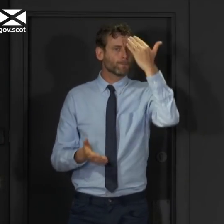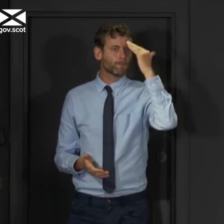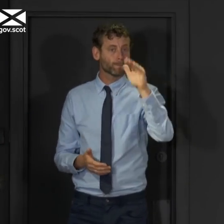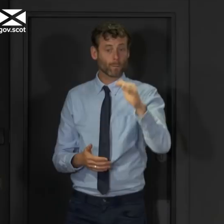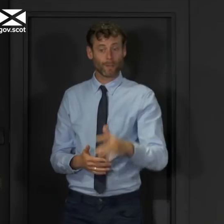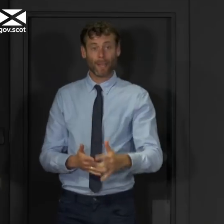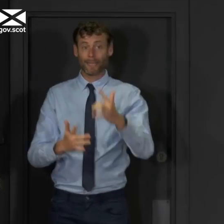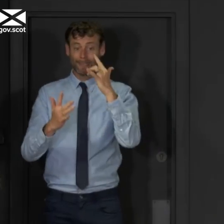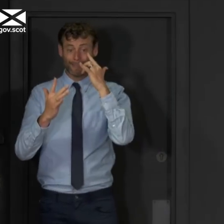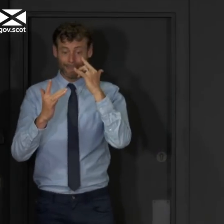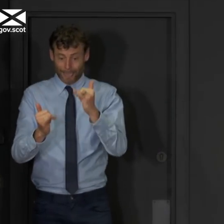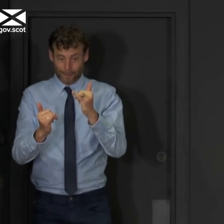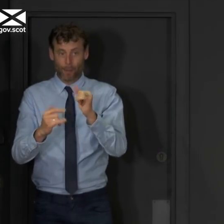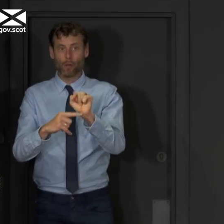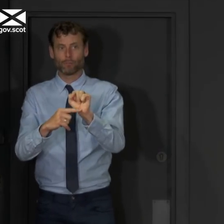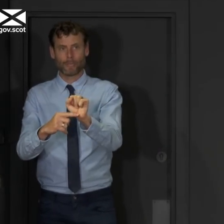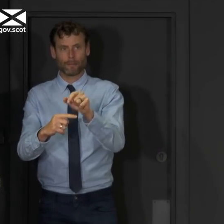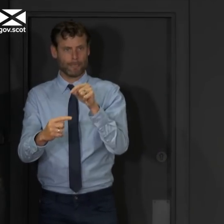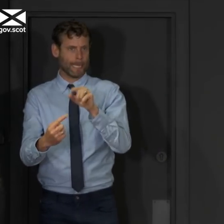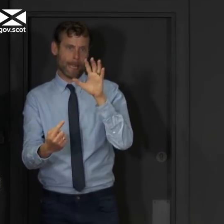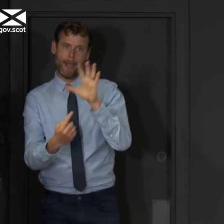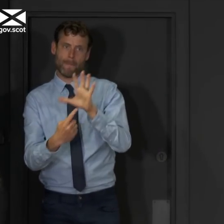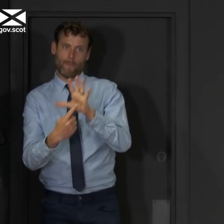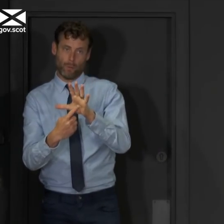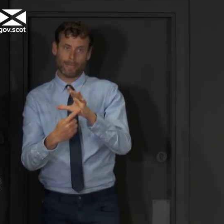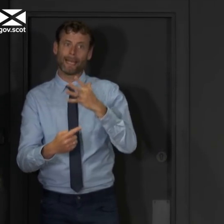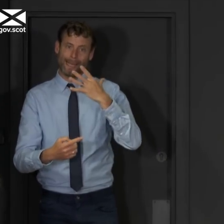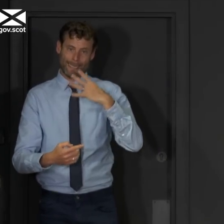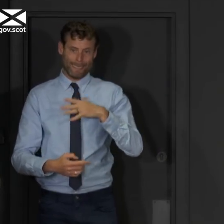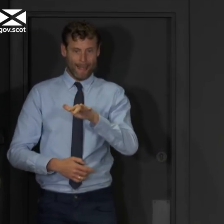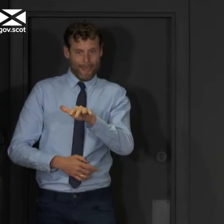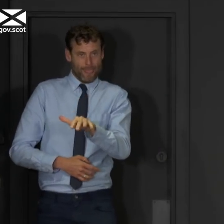and Protect is and how important is it going to continue to be in the weeks and potentially